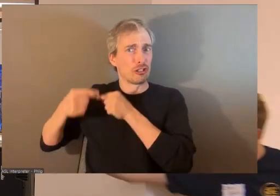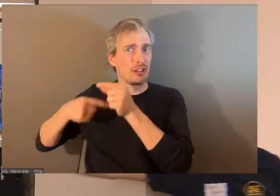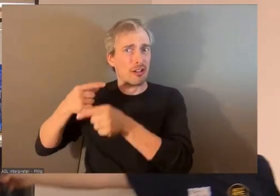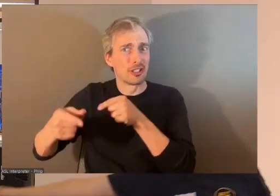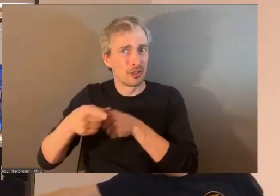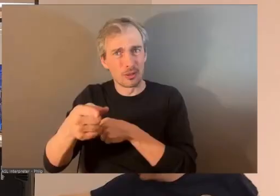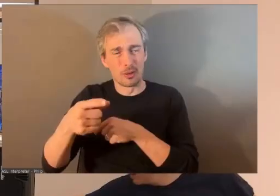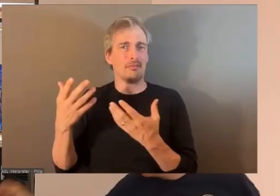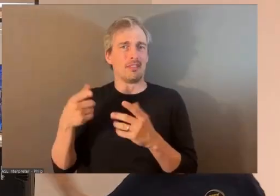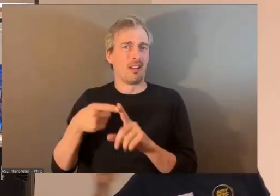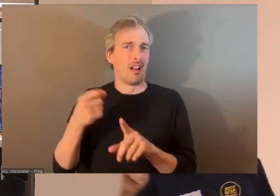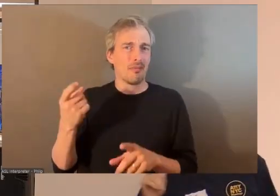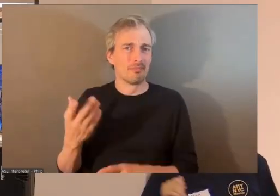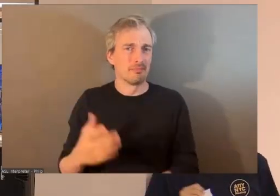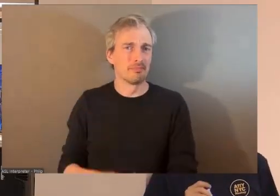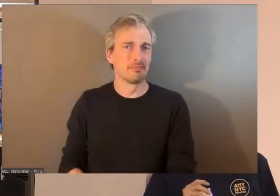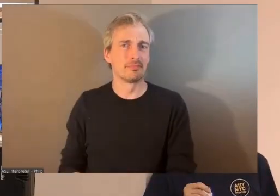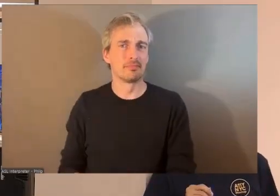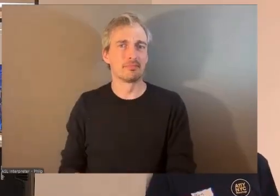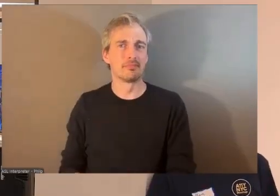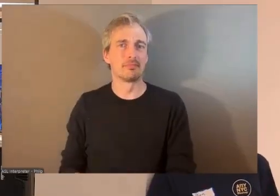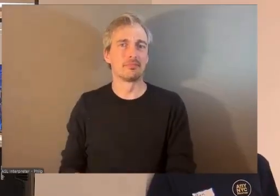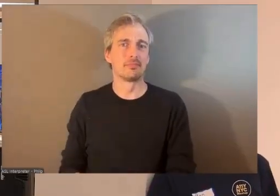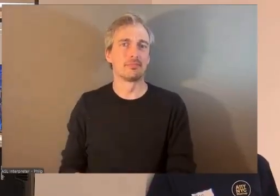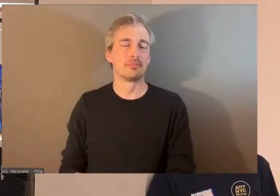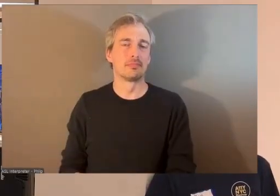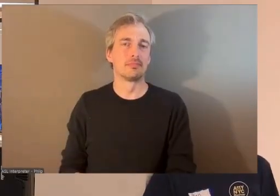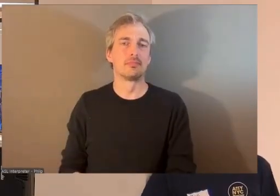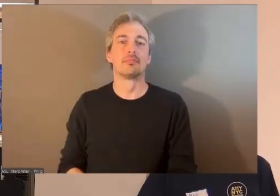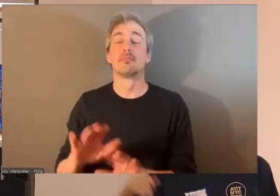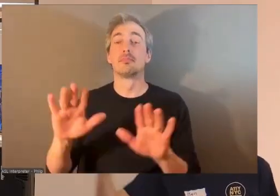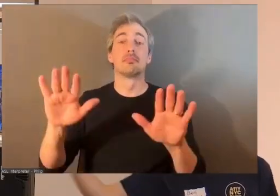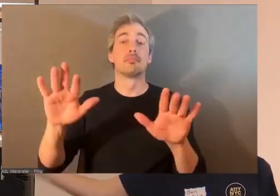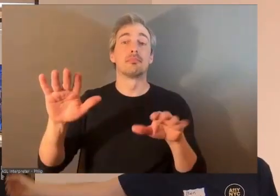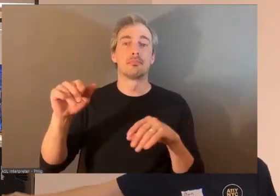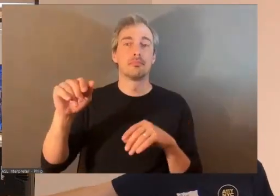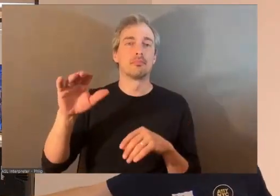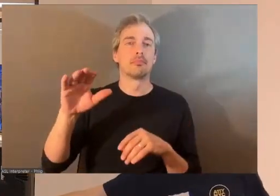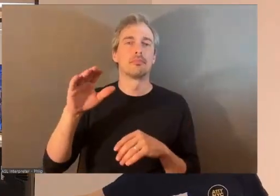don't know. Are some icons like idioms? Are they cultural? Right.